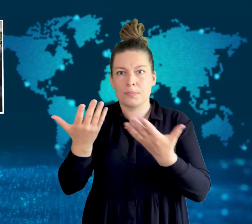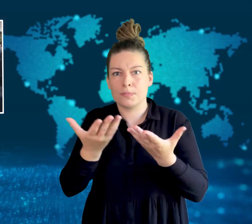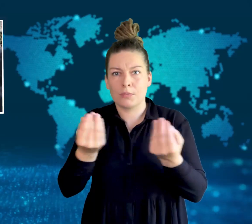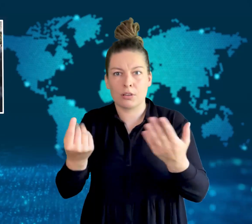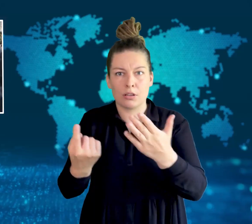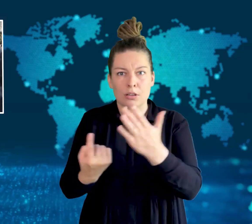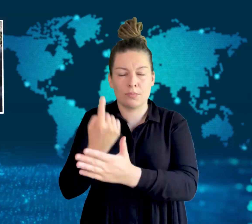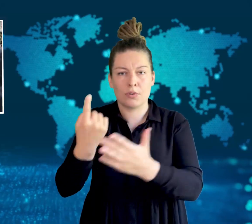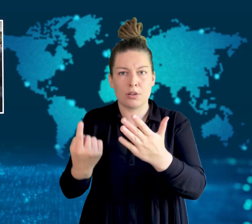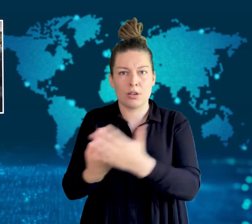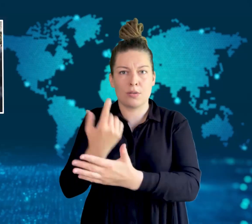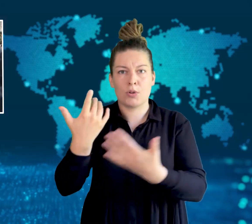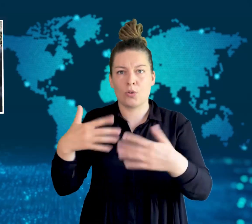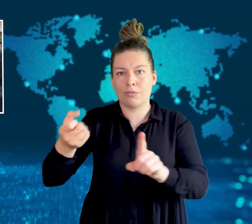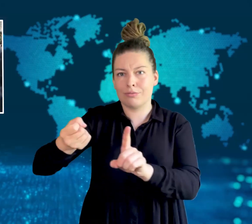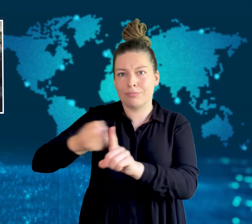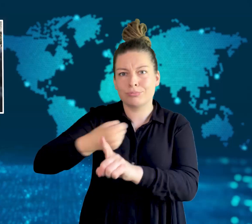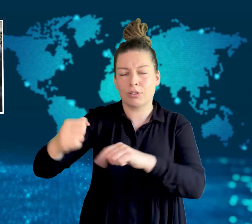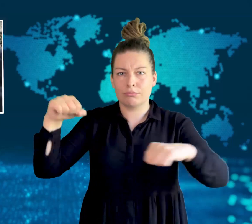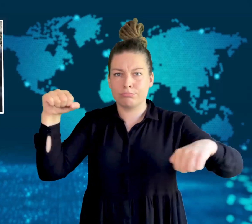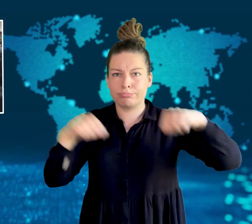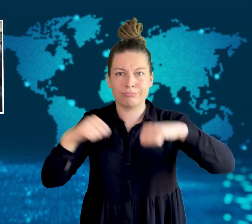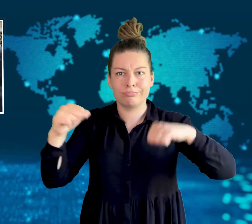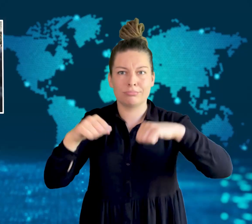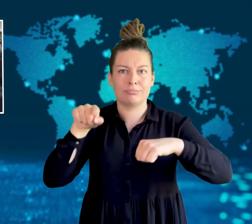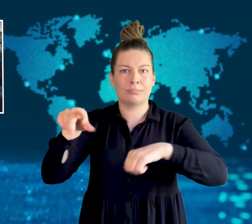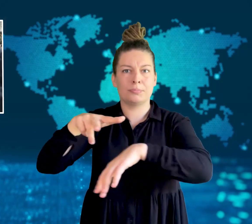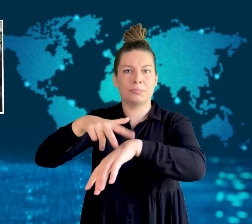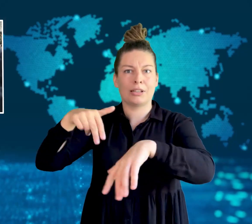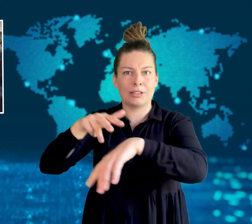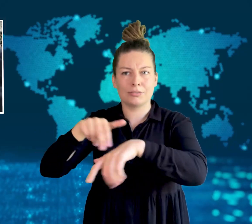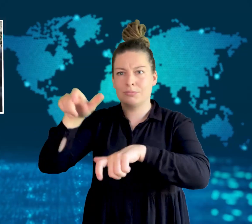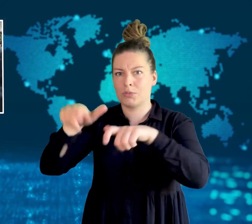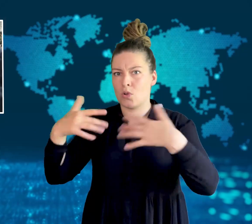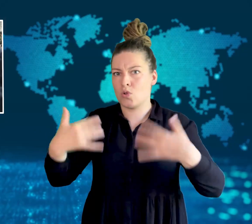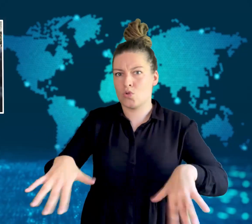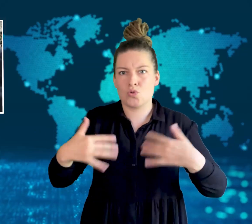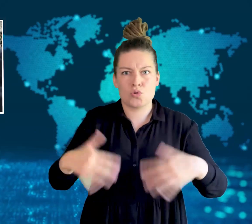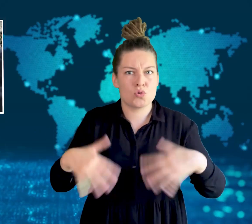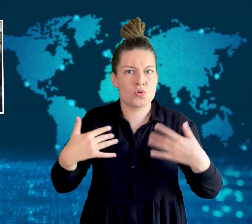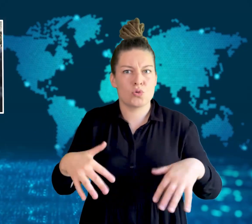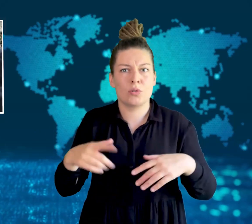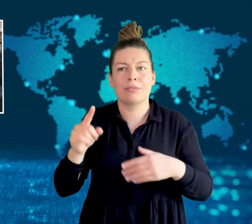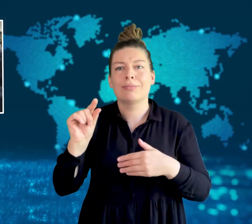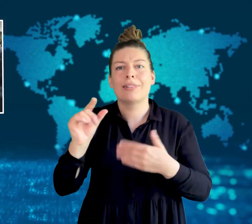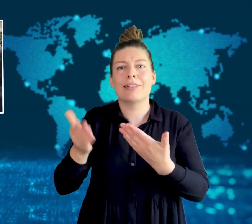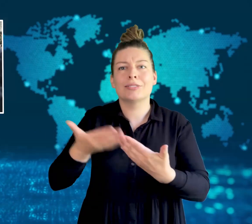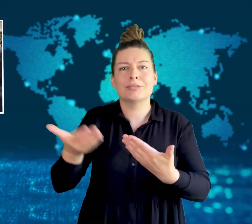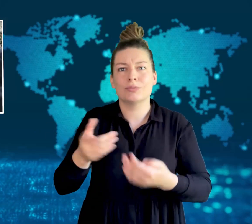after a protest over "mega water basins."